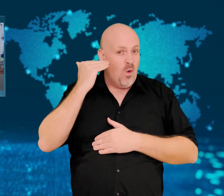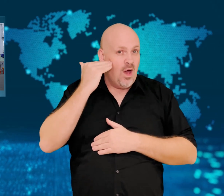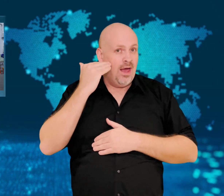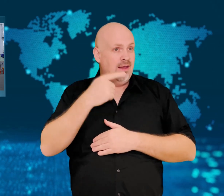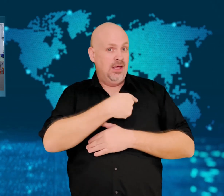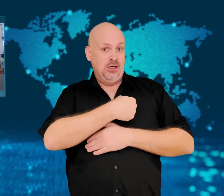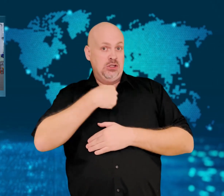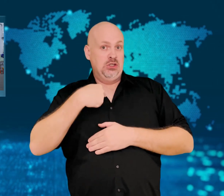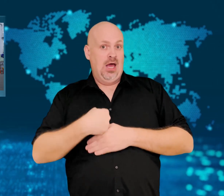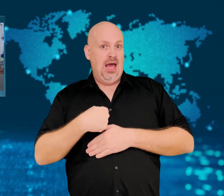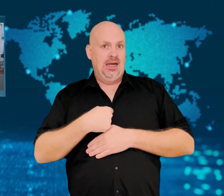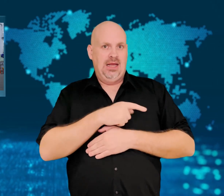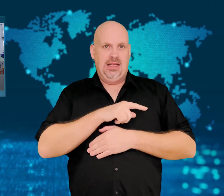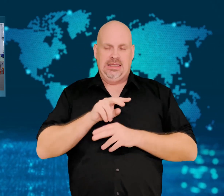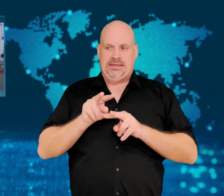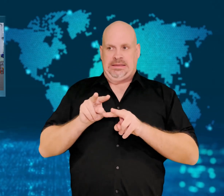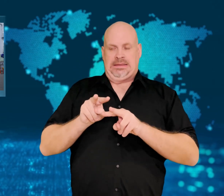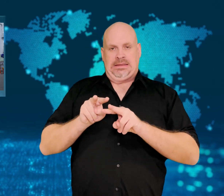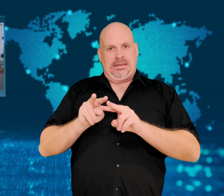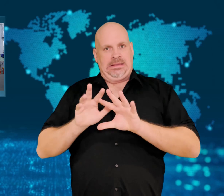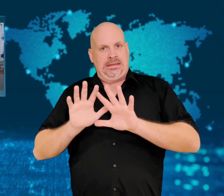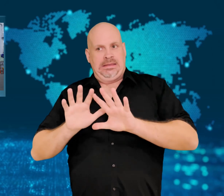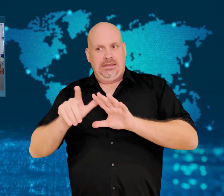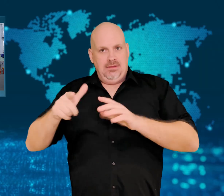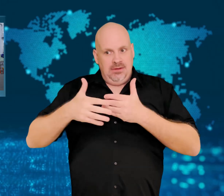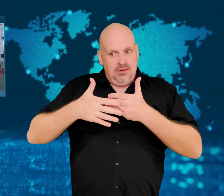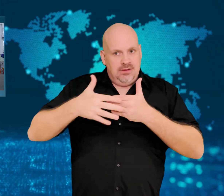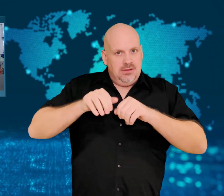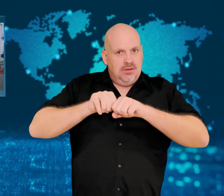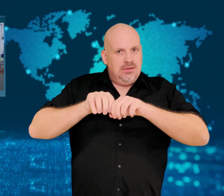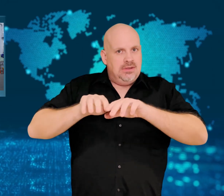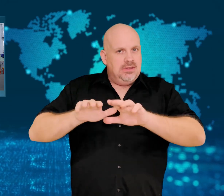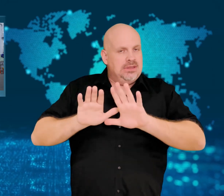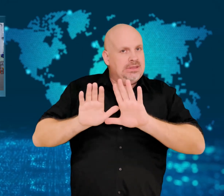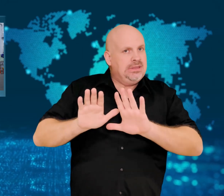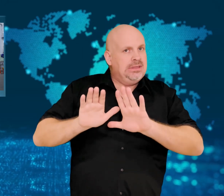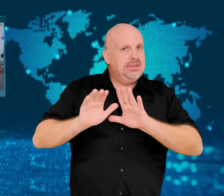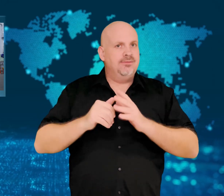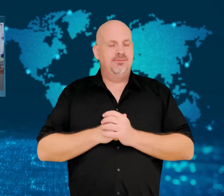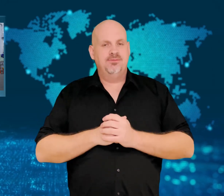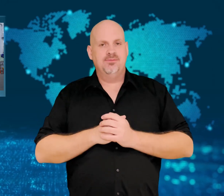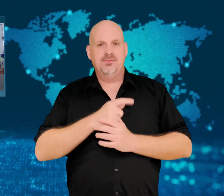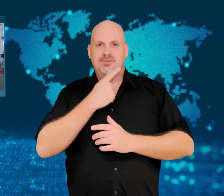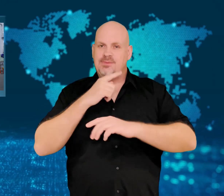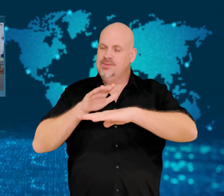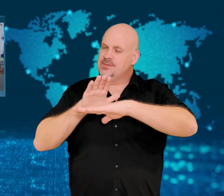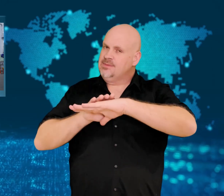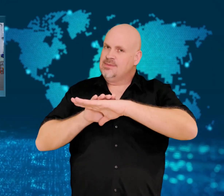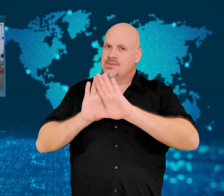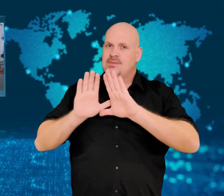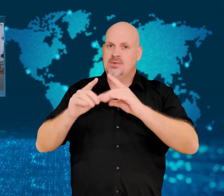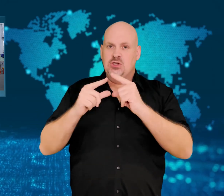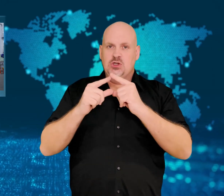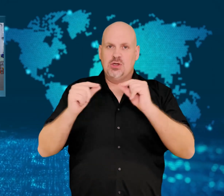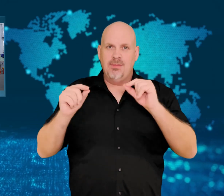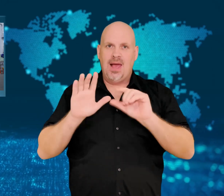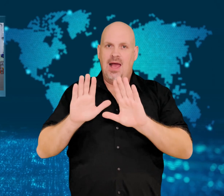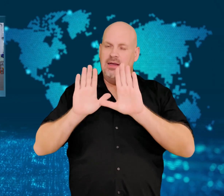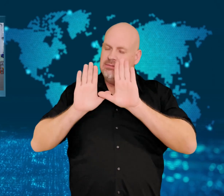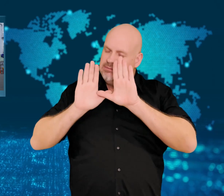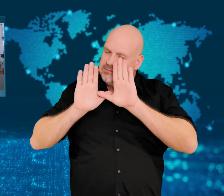Fishermen oppose the plan as it may pose a risk to their livelihood.